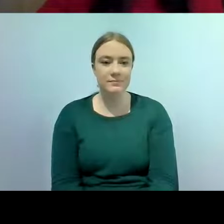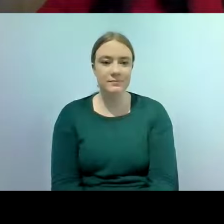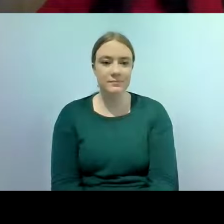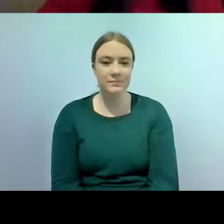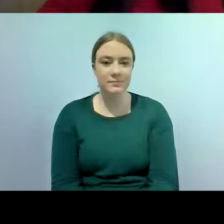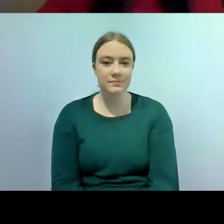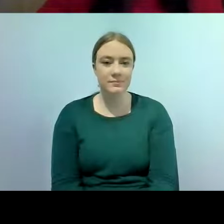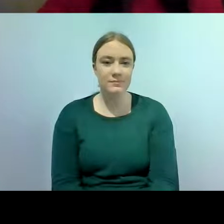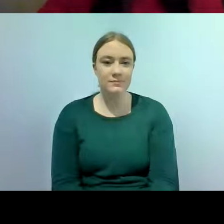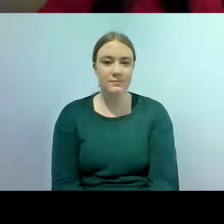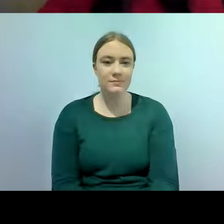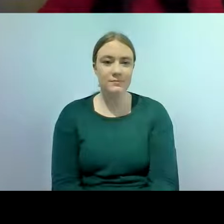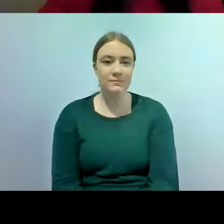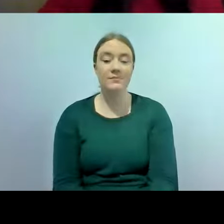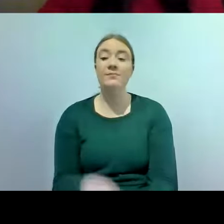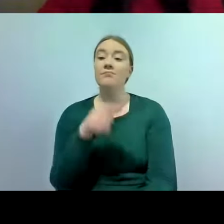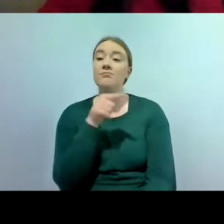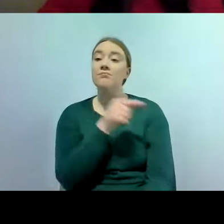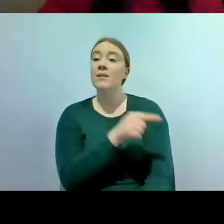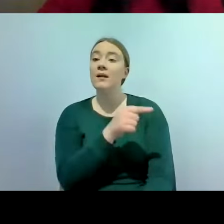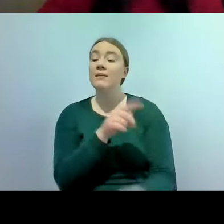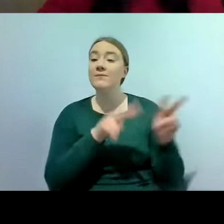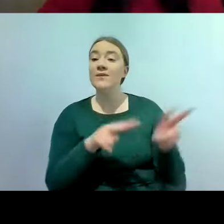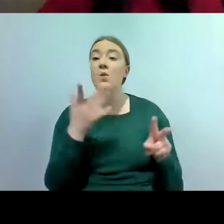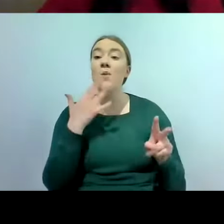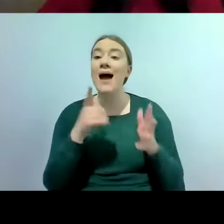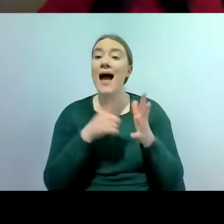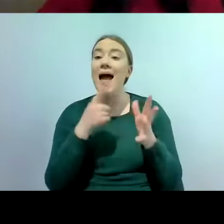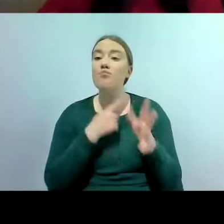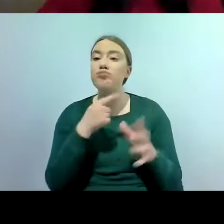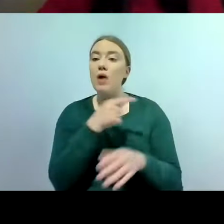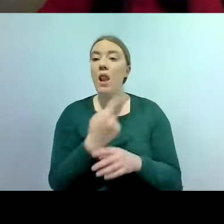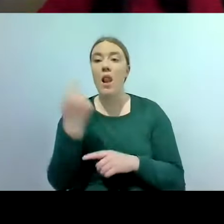and so this is in april and we see a lot of the fish coming into the river team